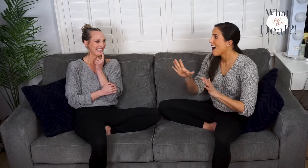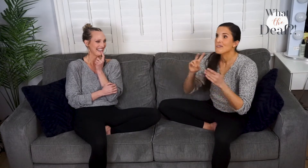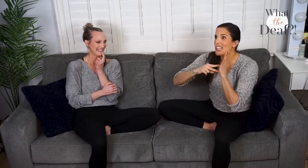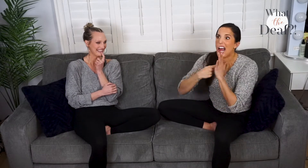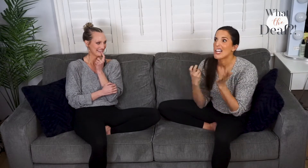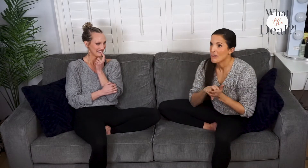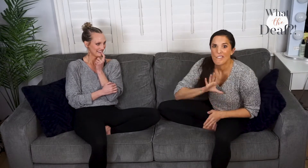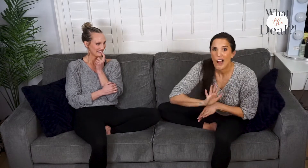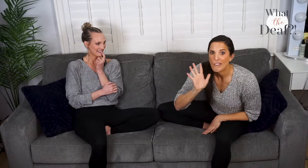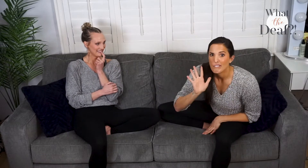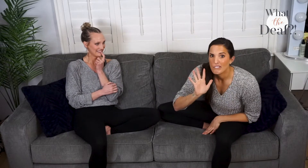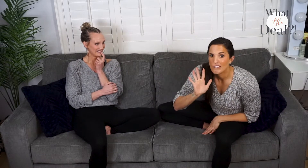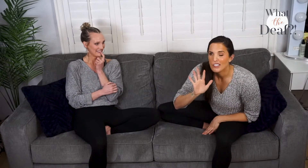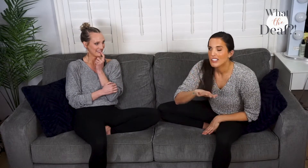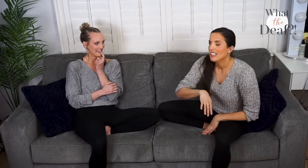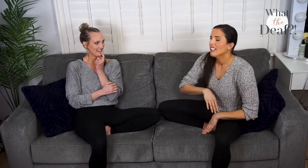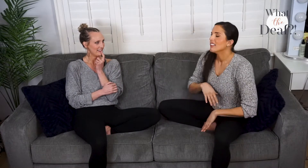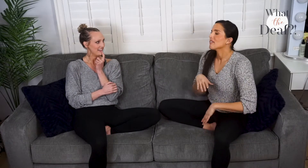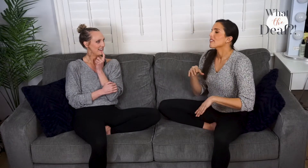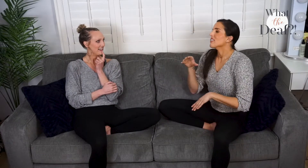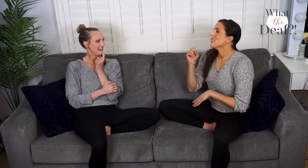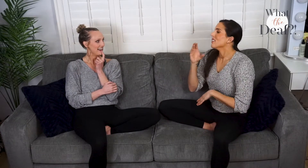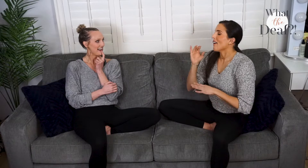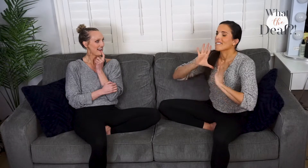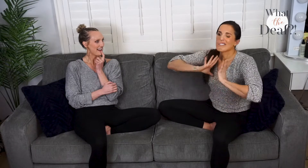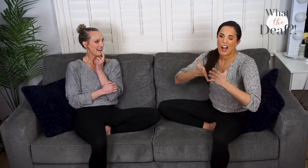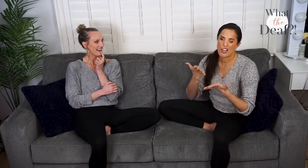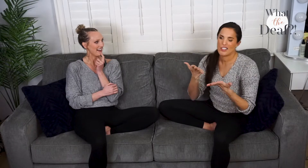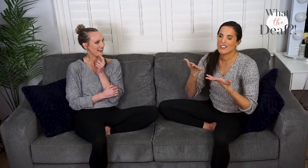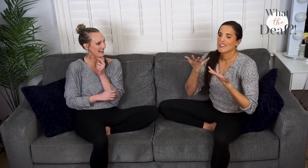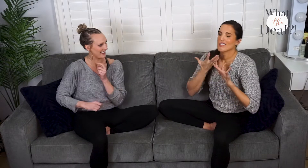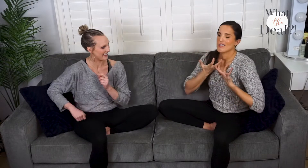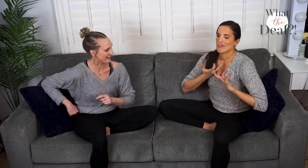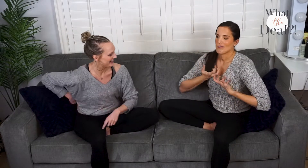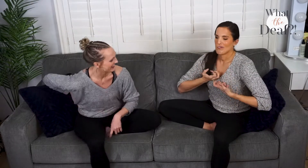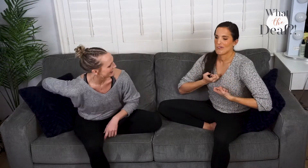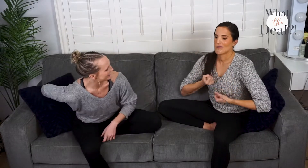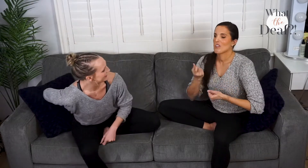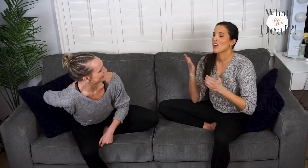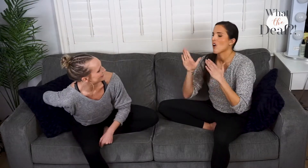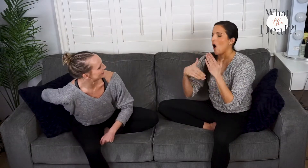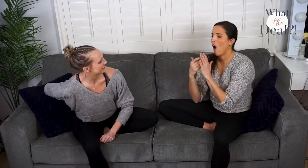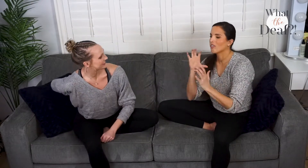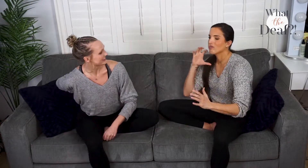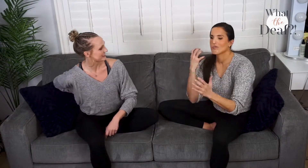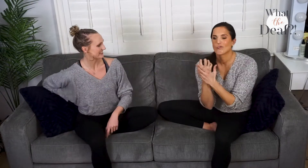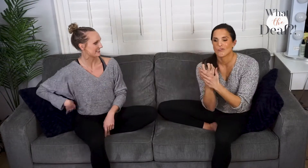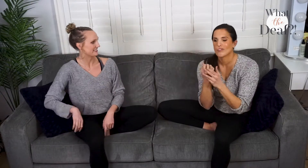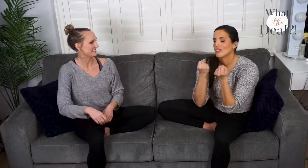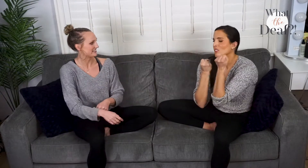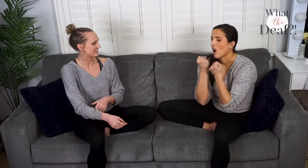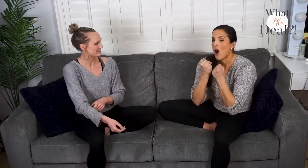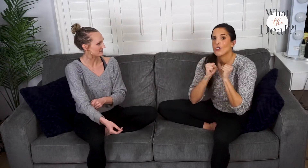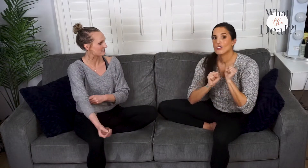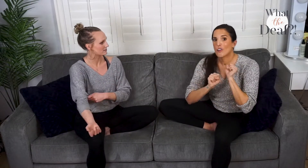Which means I have to get up at five. So okay. You know, I was like, you know what, fine. We all got in my mom's car,